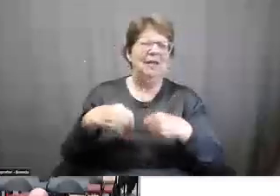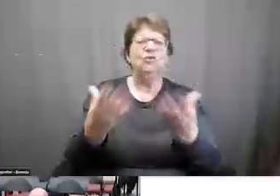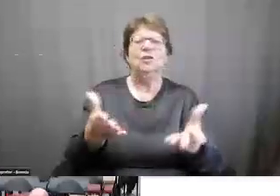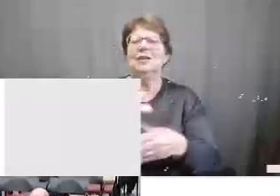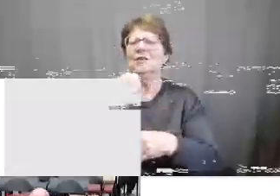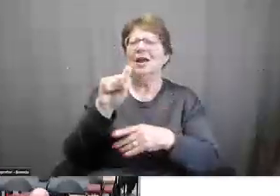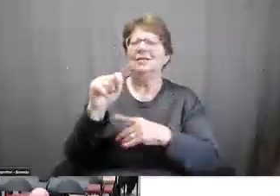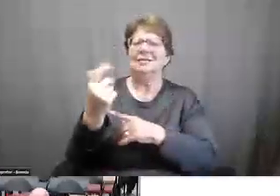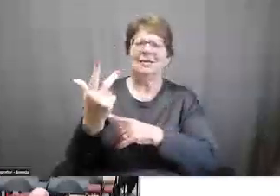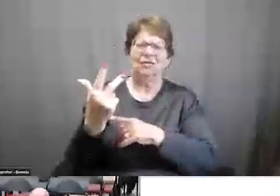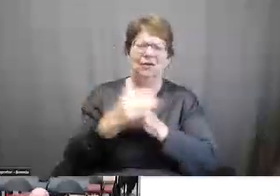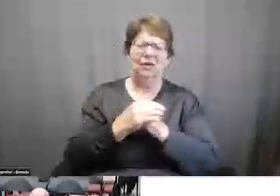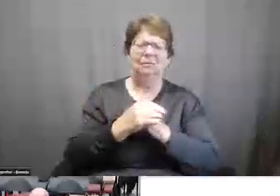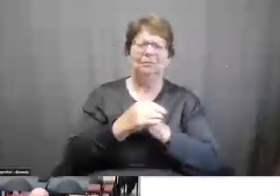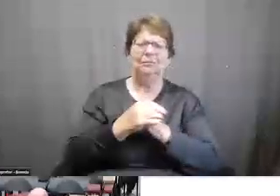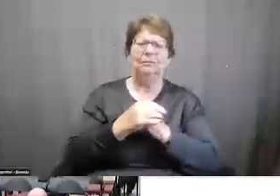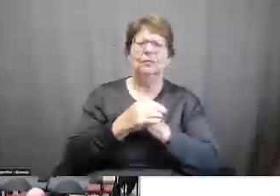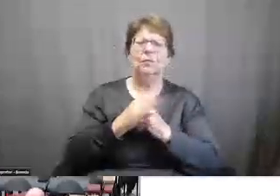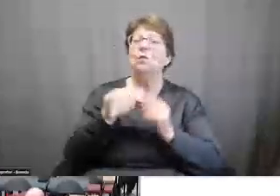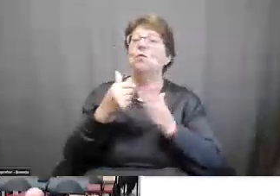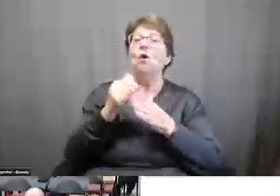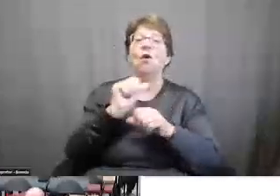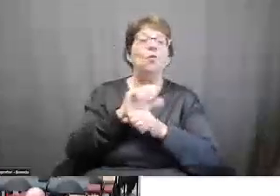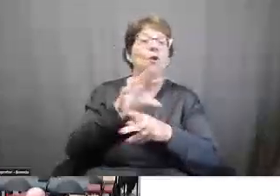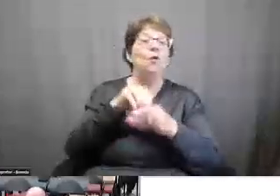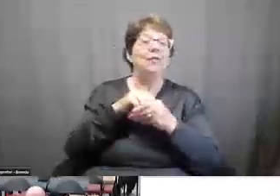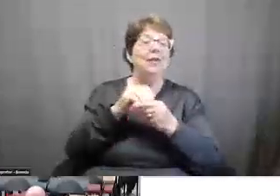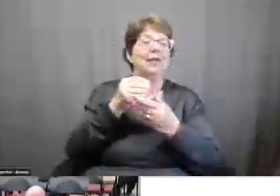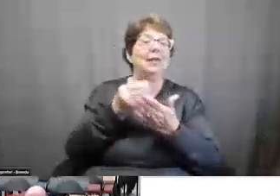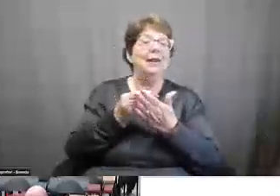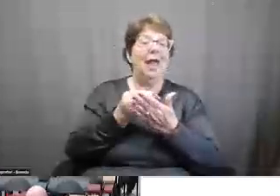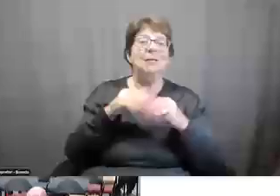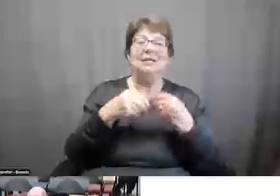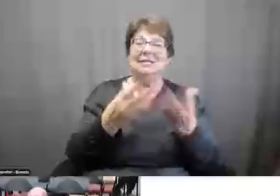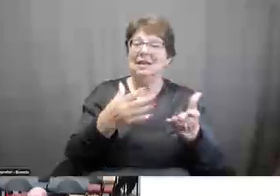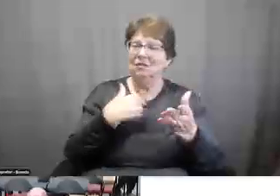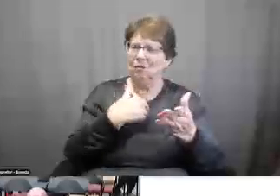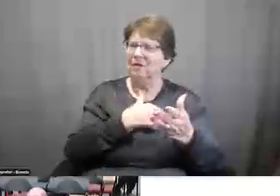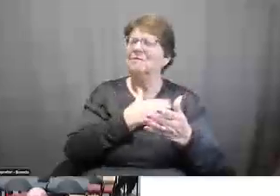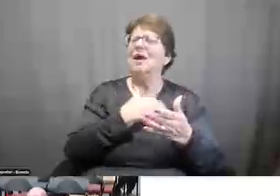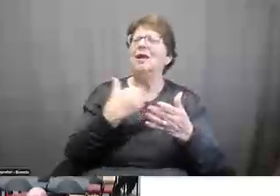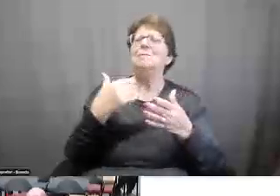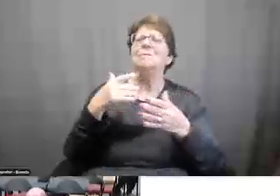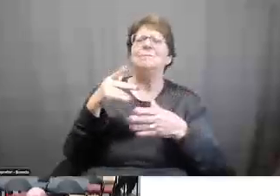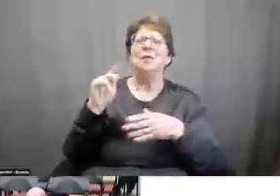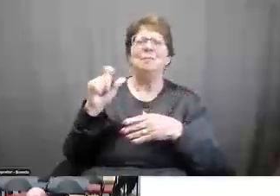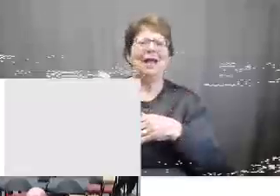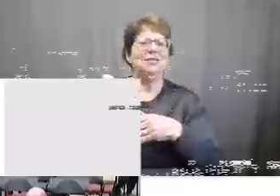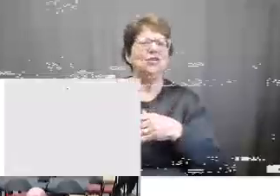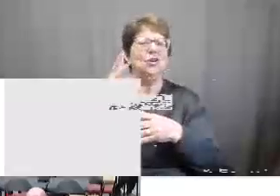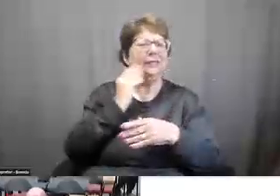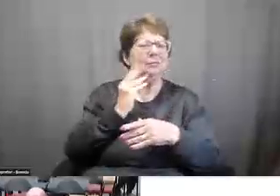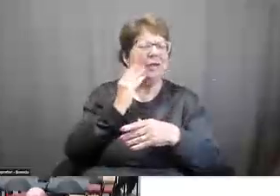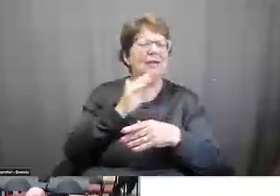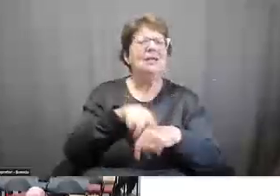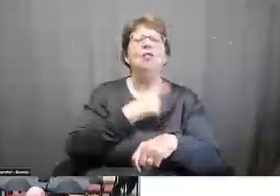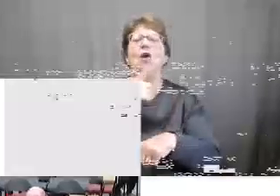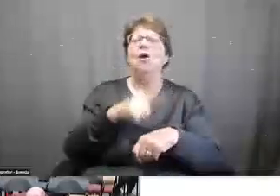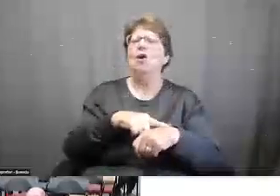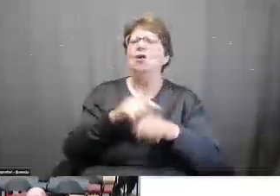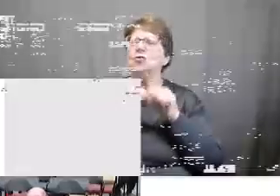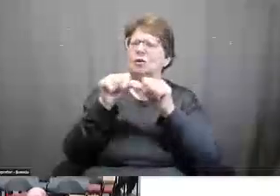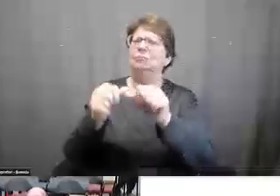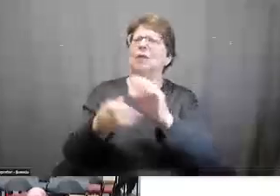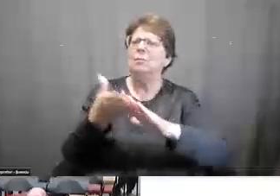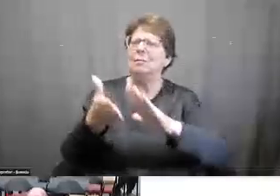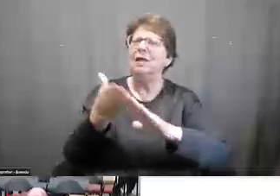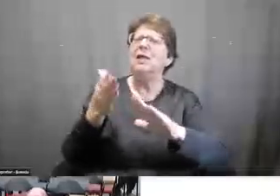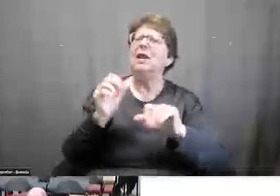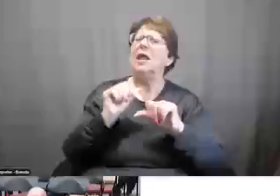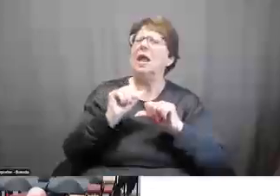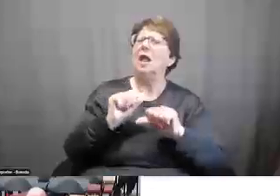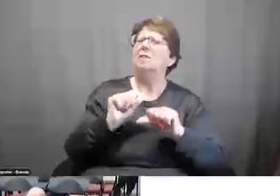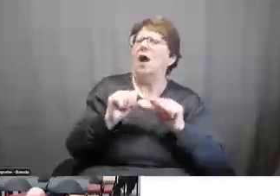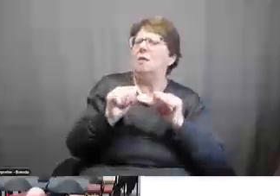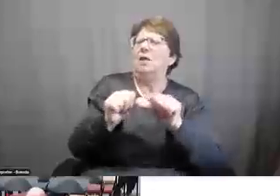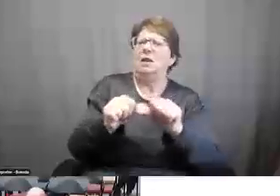Boardroom: As with all our work within capital delivery, we have held passenger experience and long-term operability and viability of the system paramount as we carry out this work.